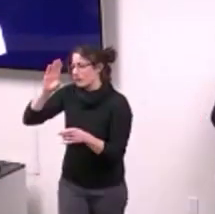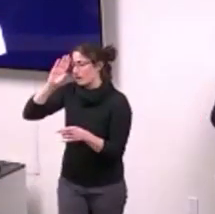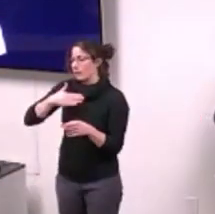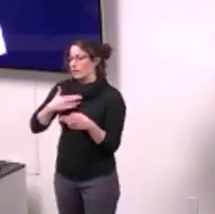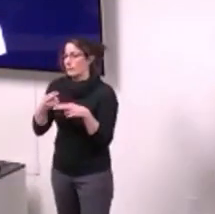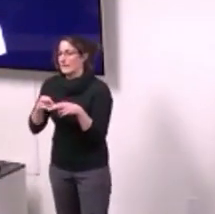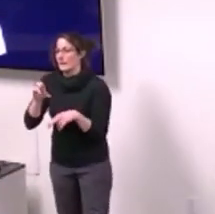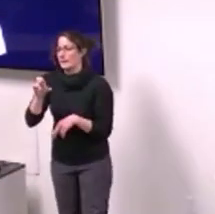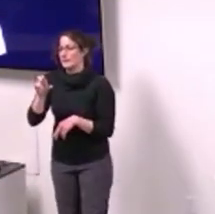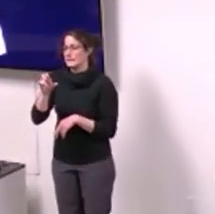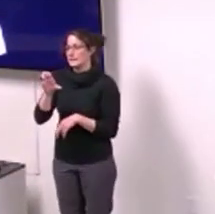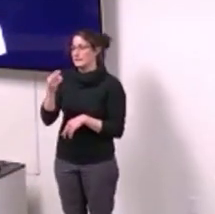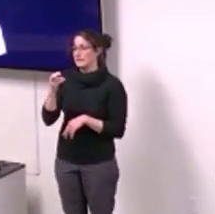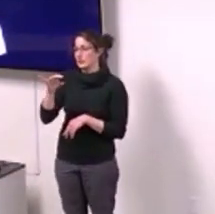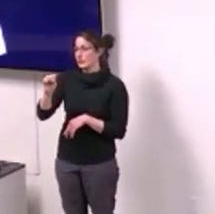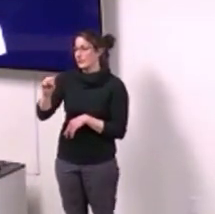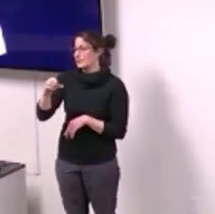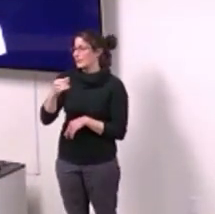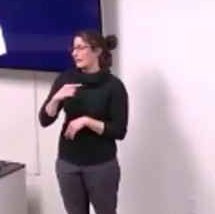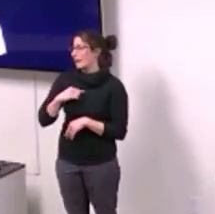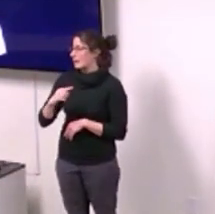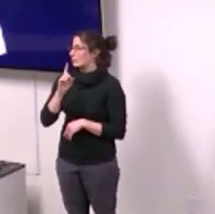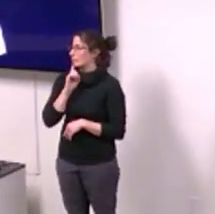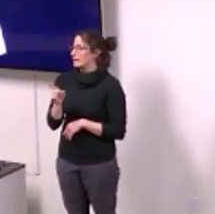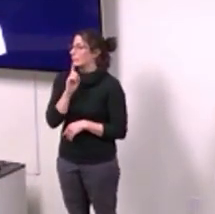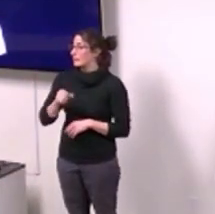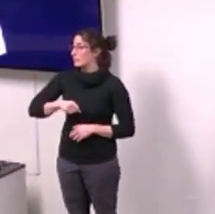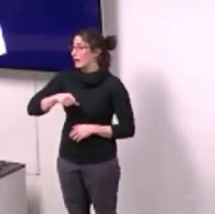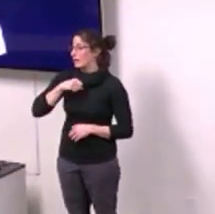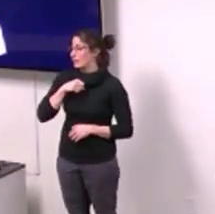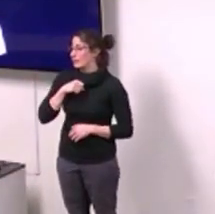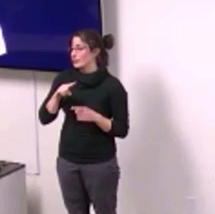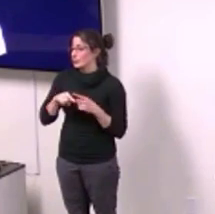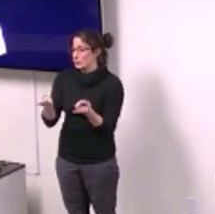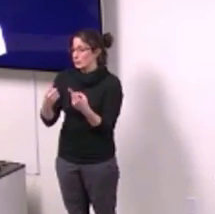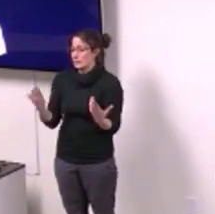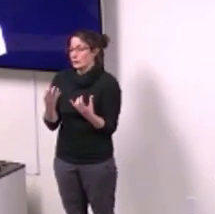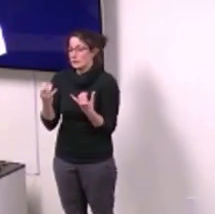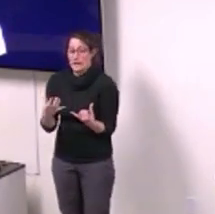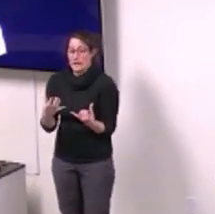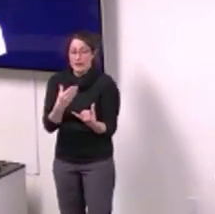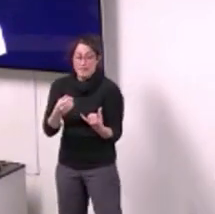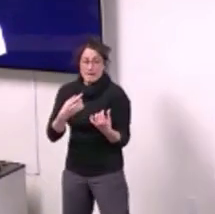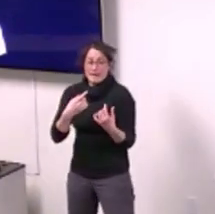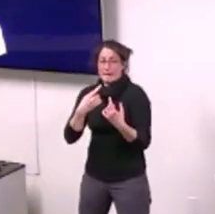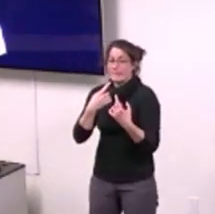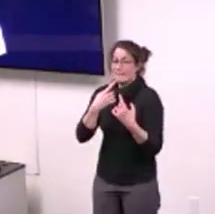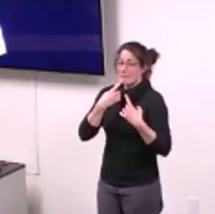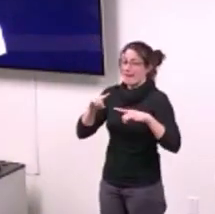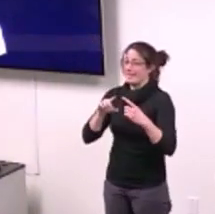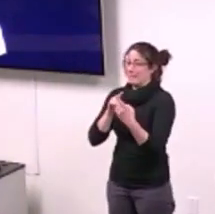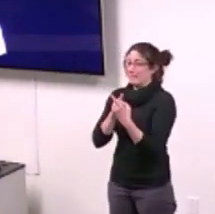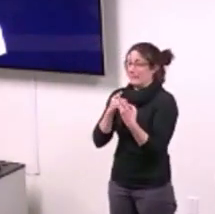And I am so, so to be here and finally meet you in person.